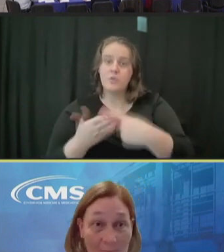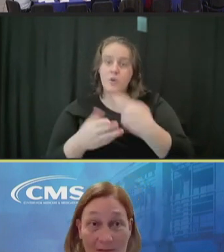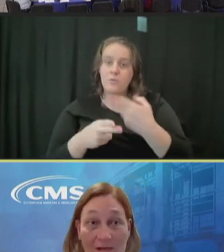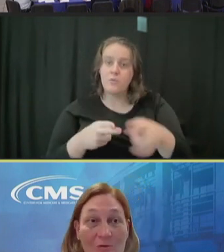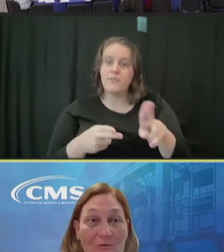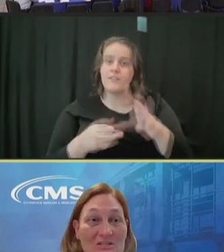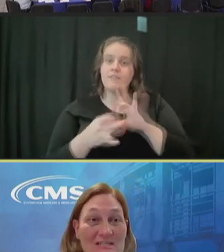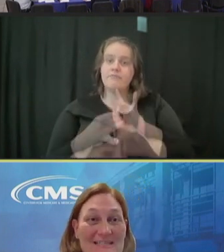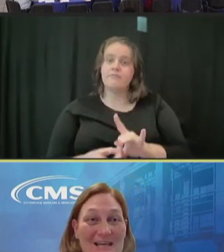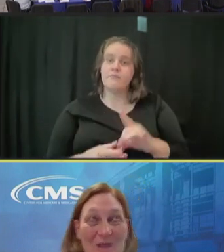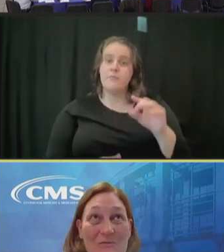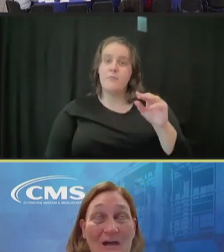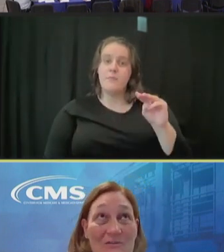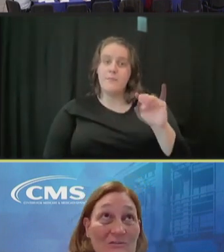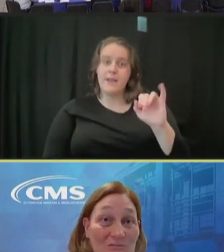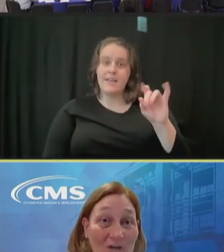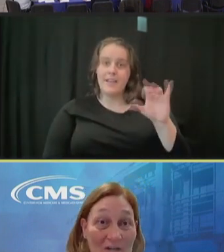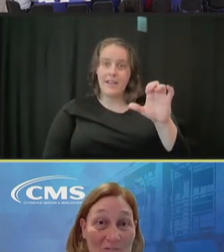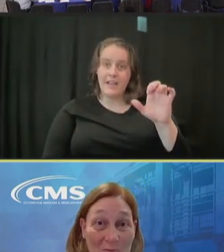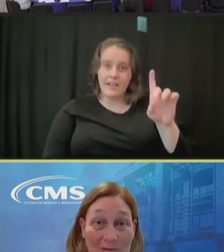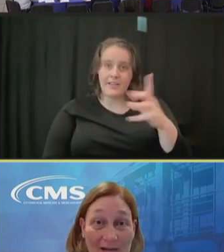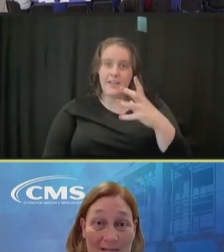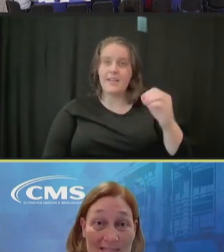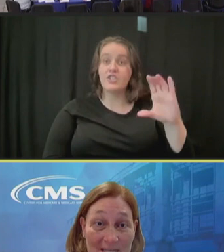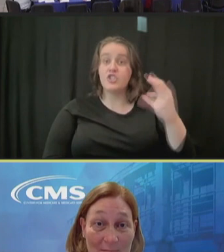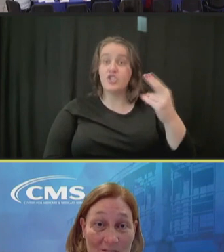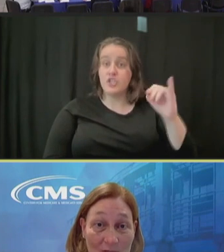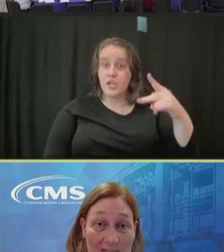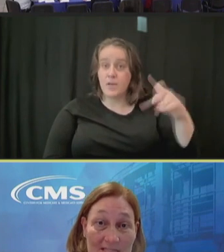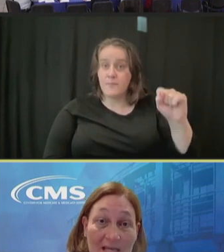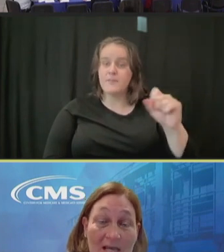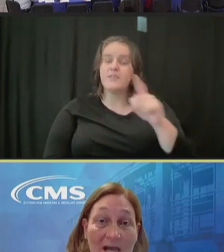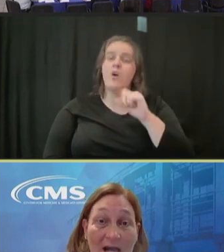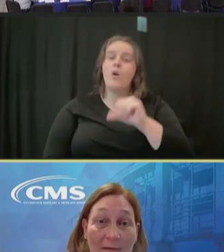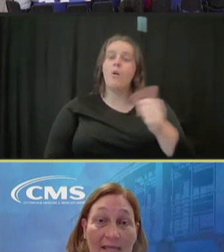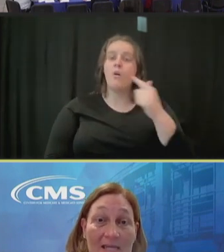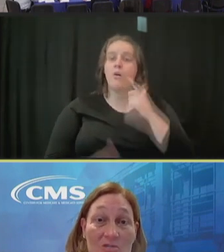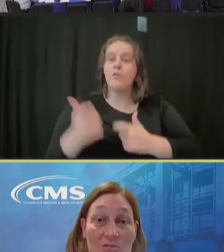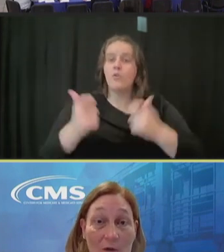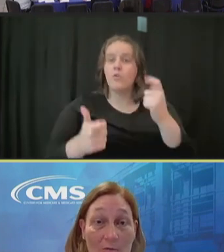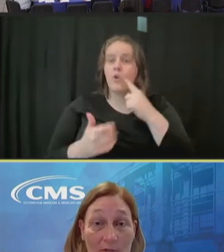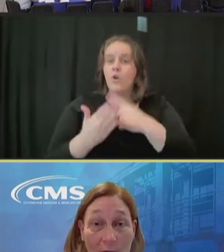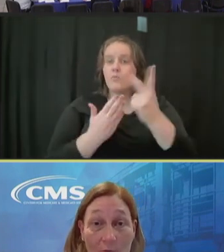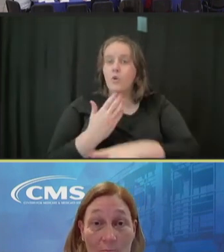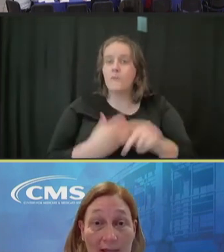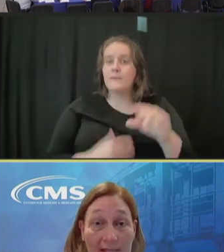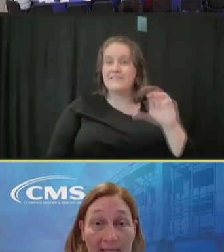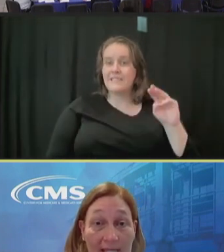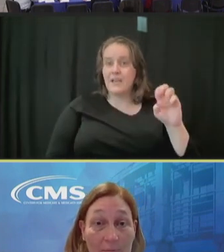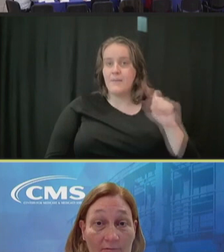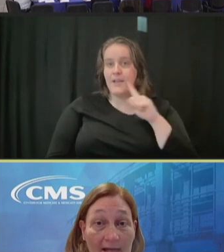CHIP, which is the other large program that CMS runs. In case you don't know, Medicaid